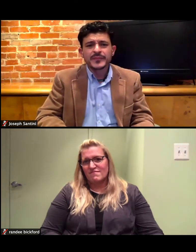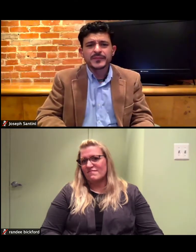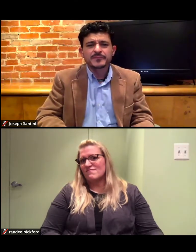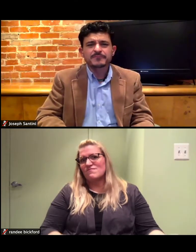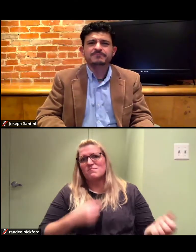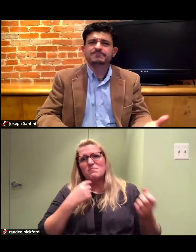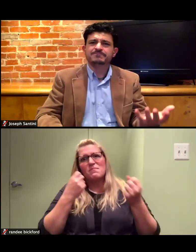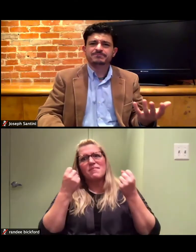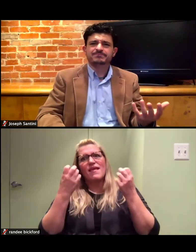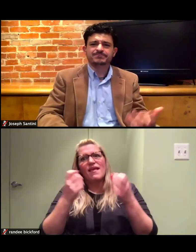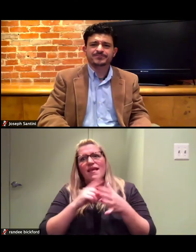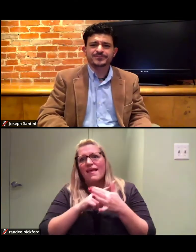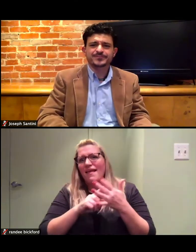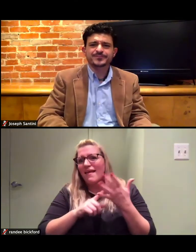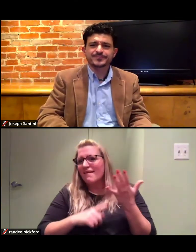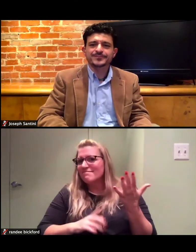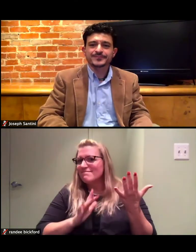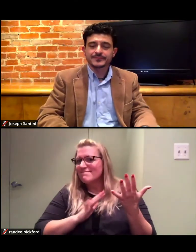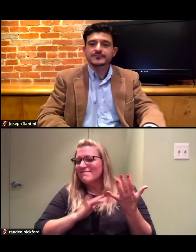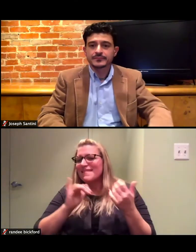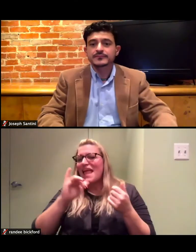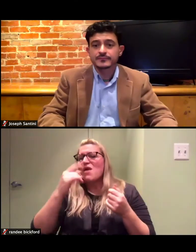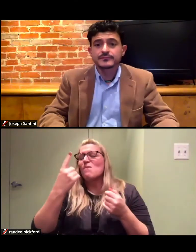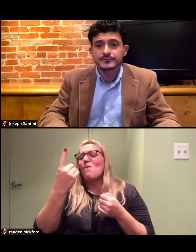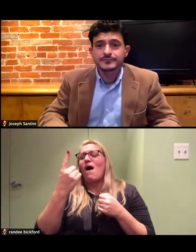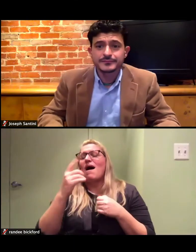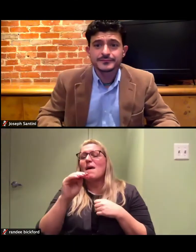The next question is how do parents support financial learning at home?